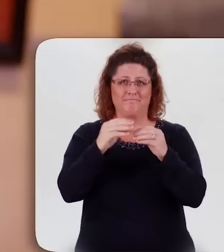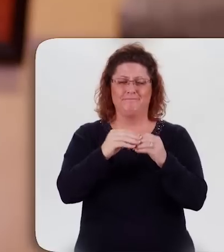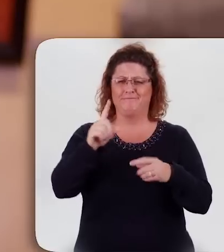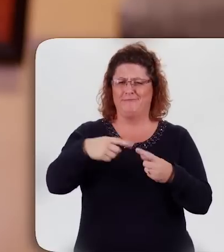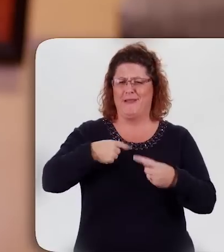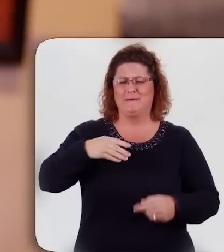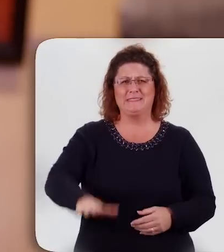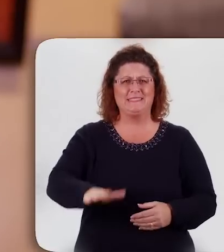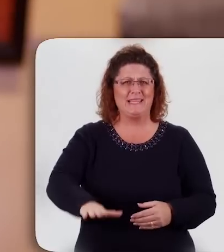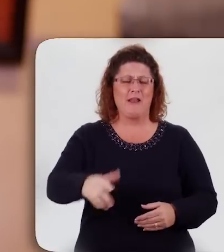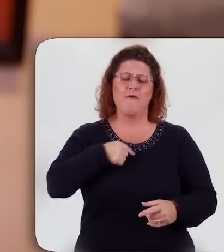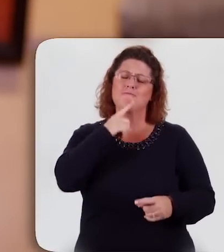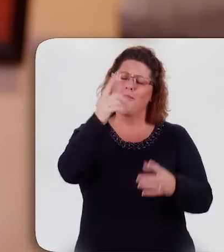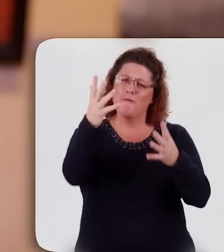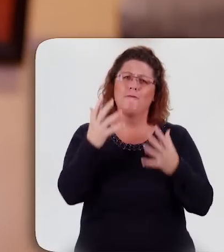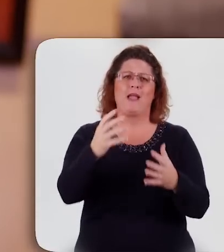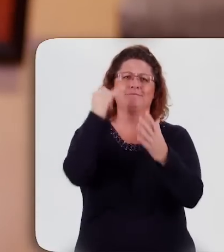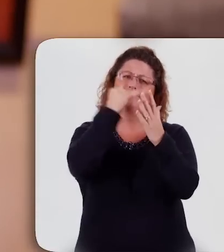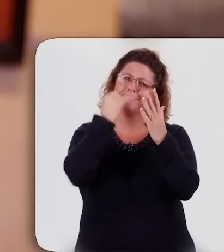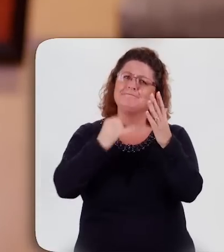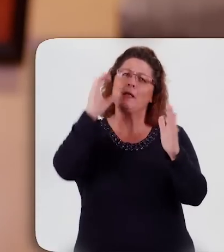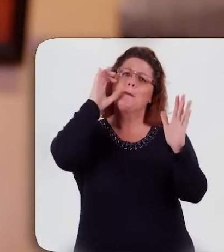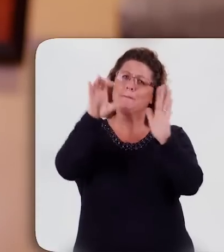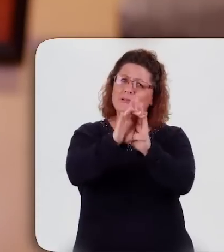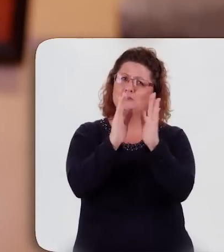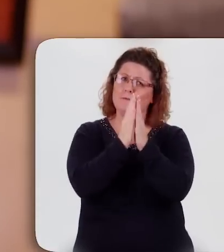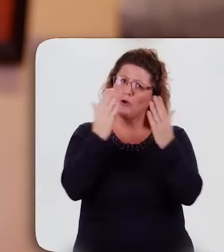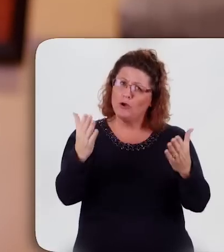Well, ever since I was little, I've always wanted to illustrate picture books,